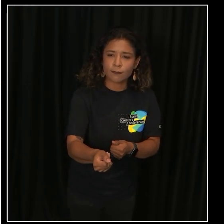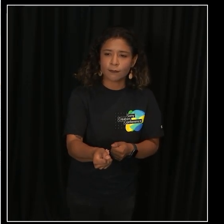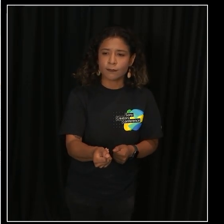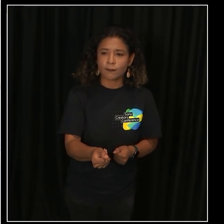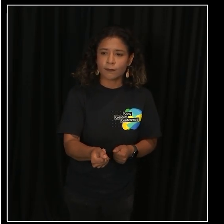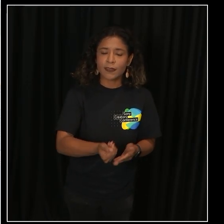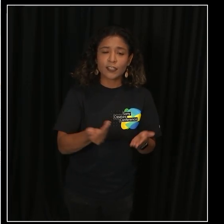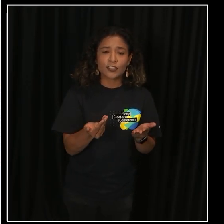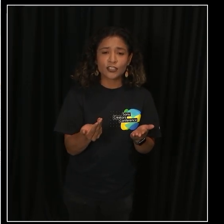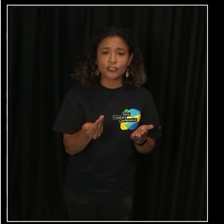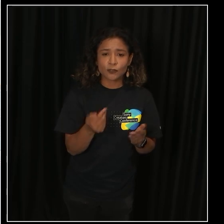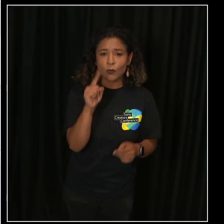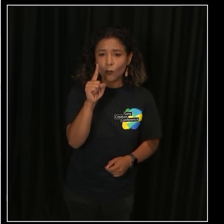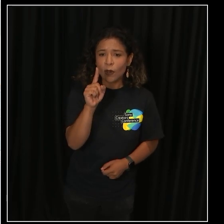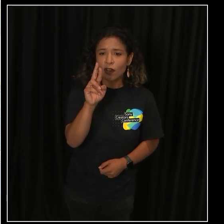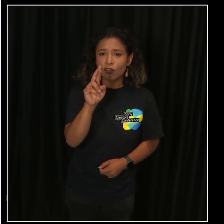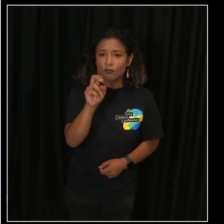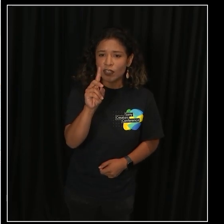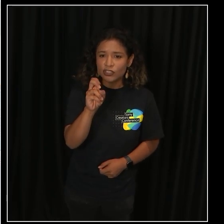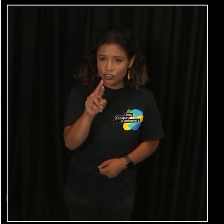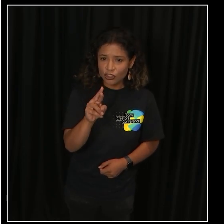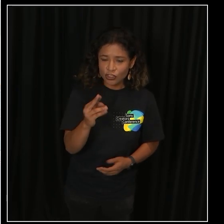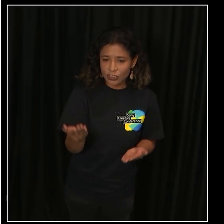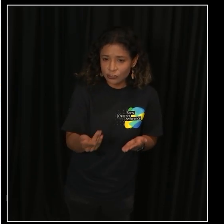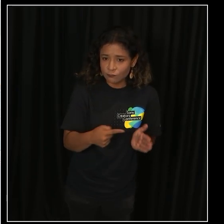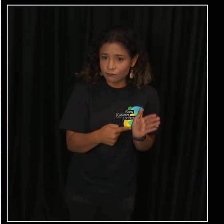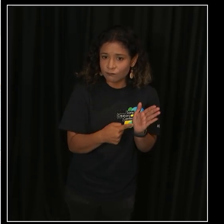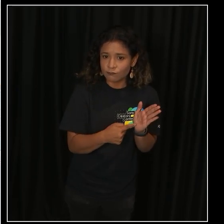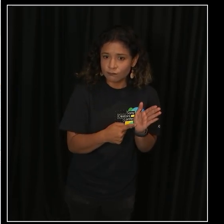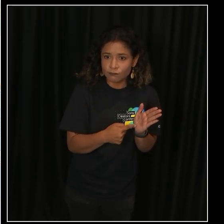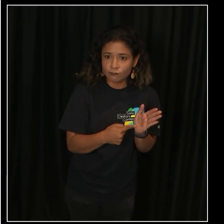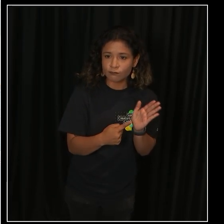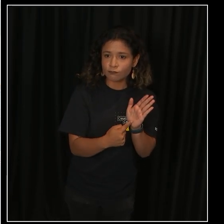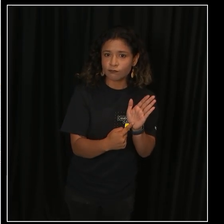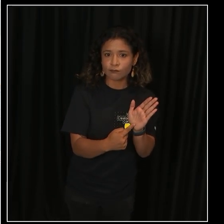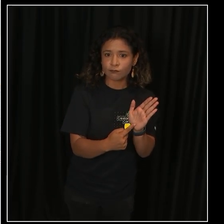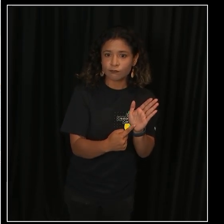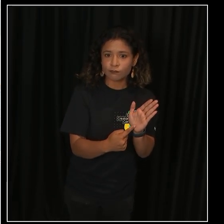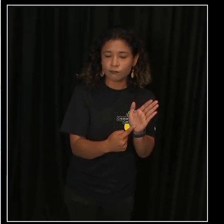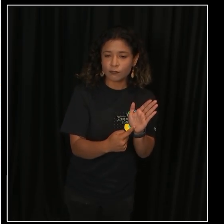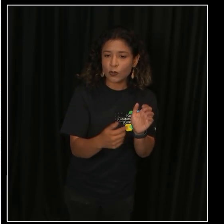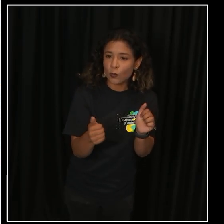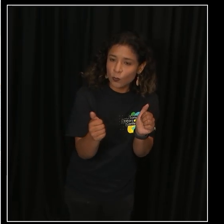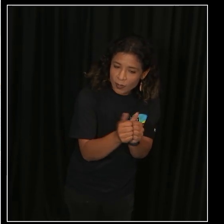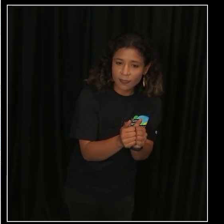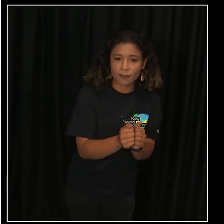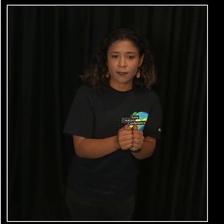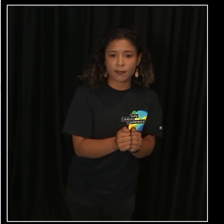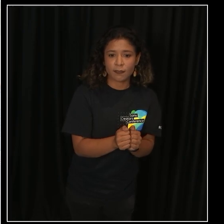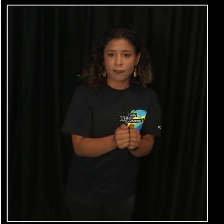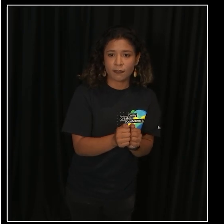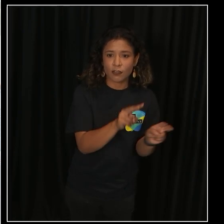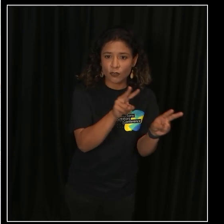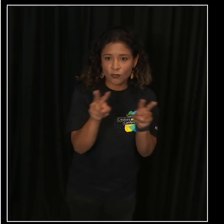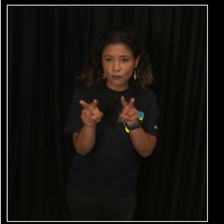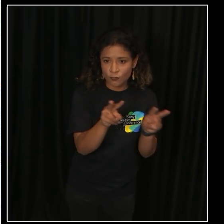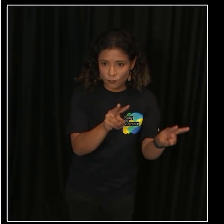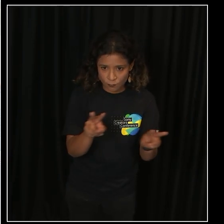Here is the result rendering without ray tracing.